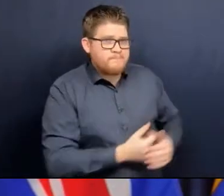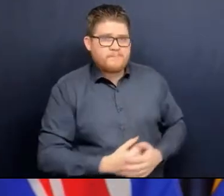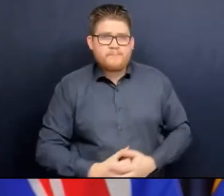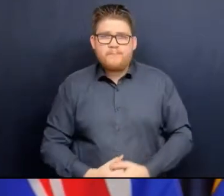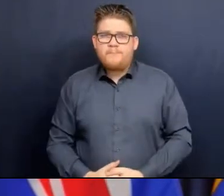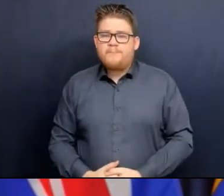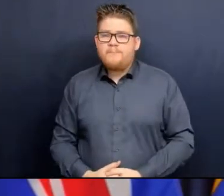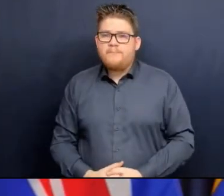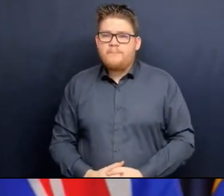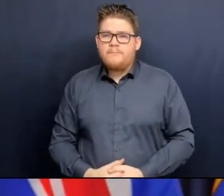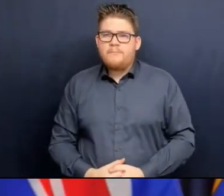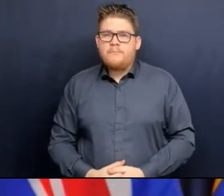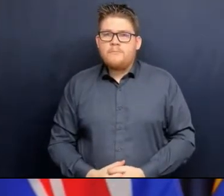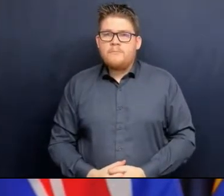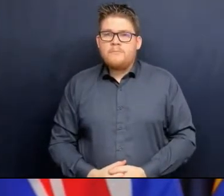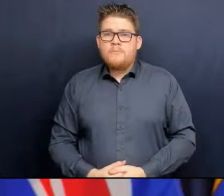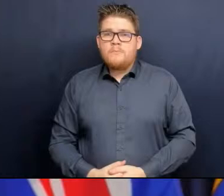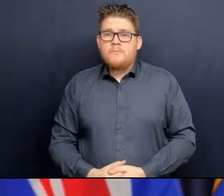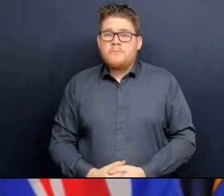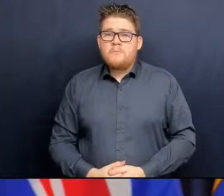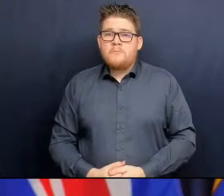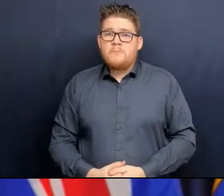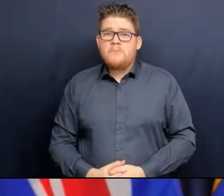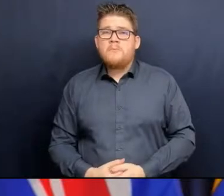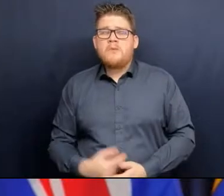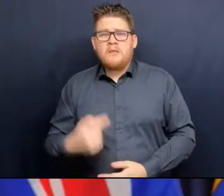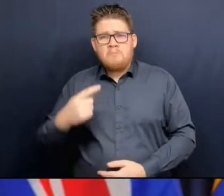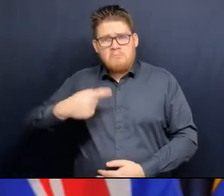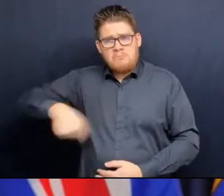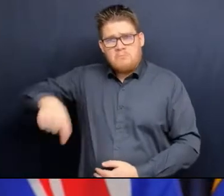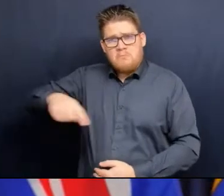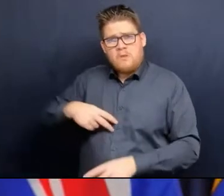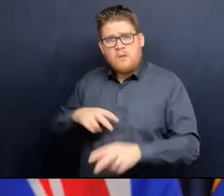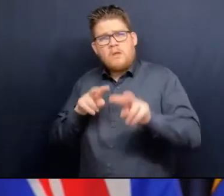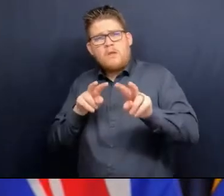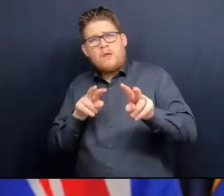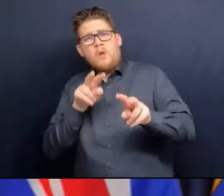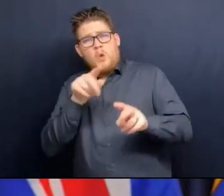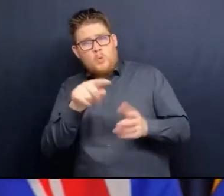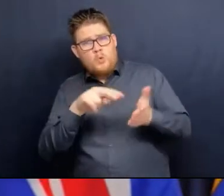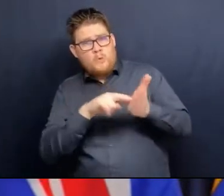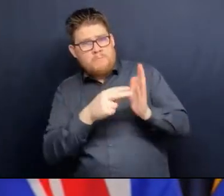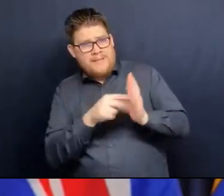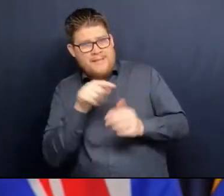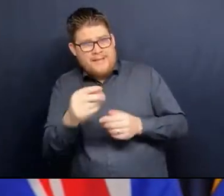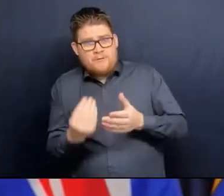sure people will get the impression listening to you today that by spring break, we